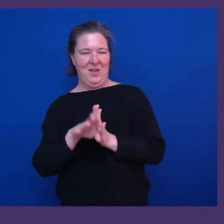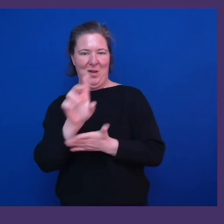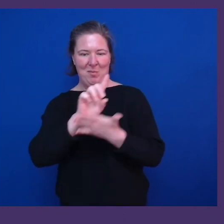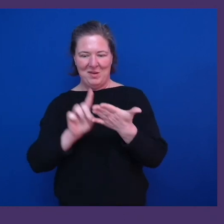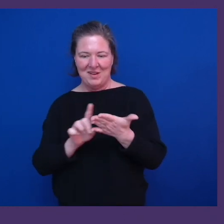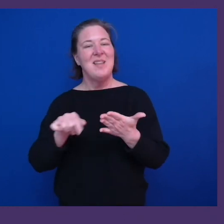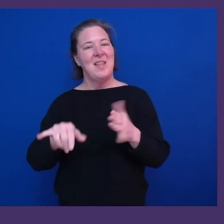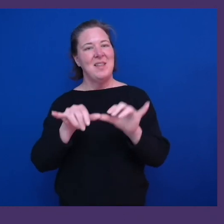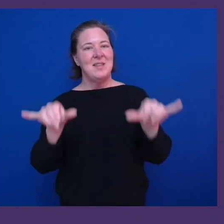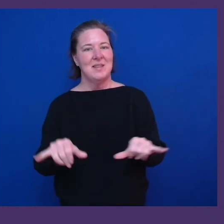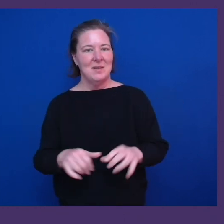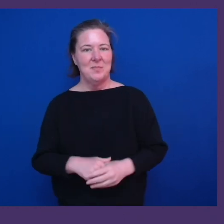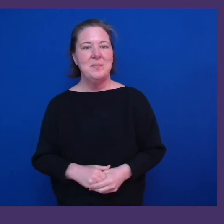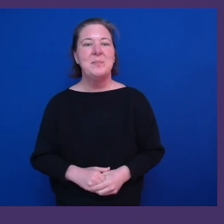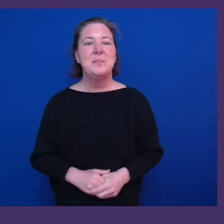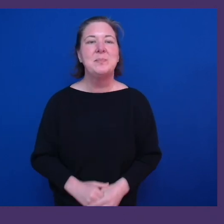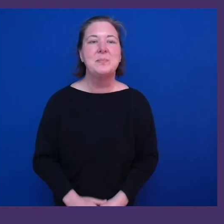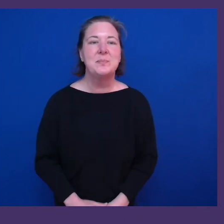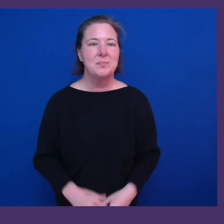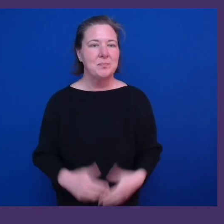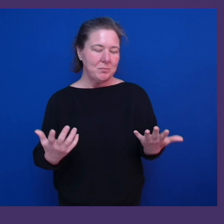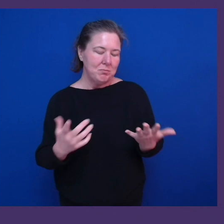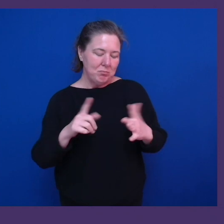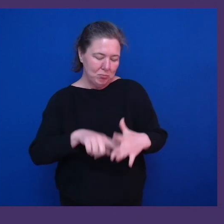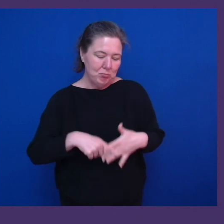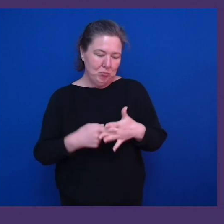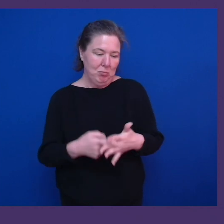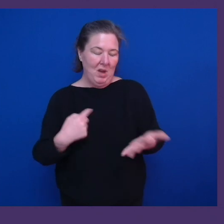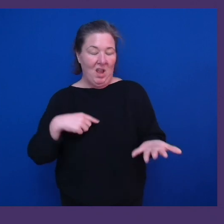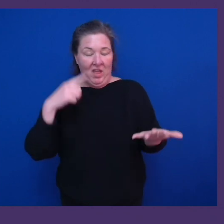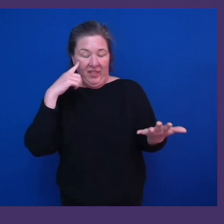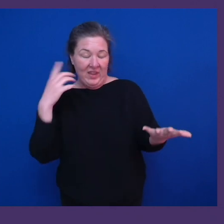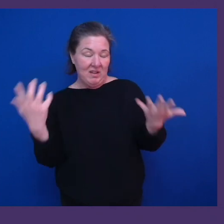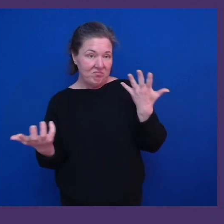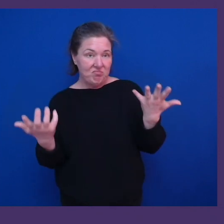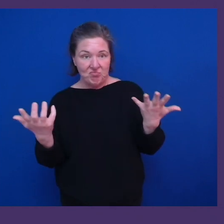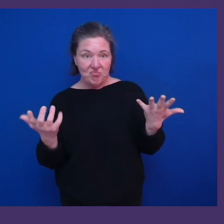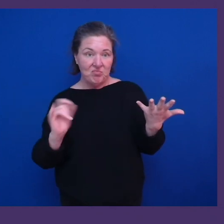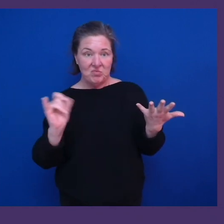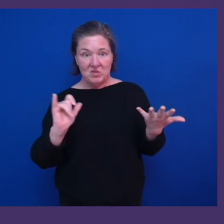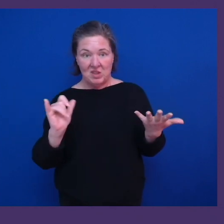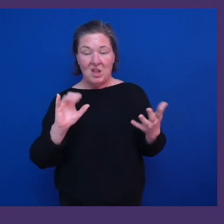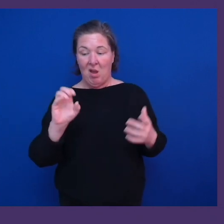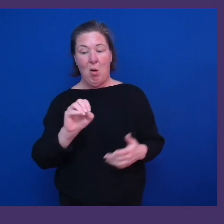So, to start, I think, you know, like Olga mentioned before, generative AI has a lot of potential.